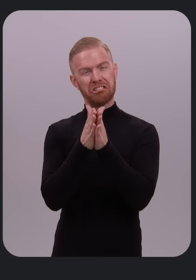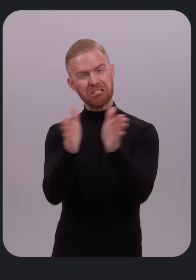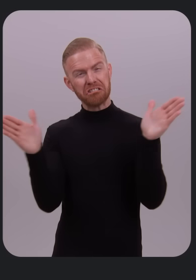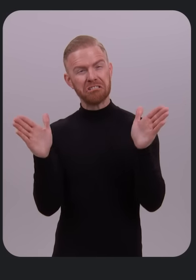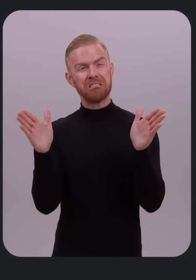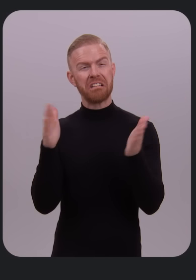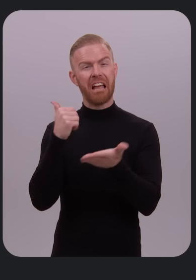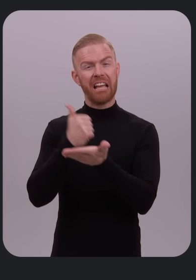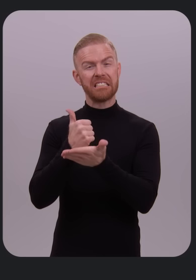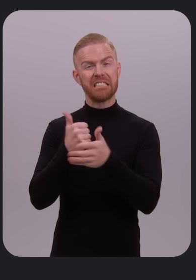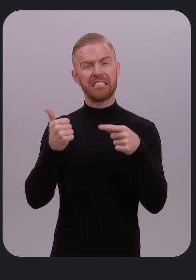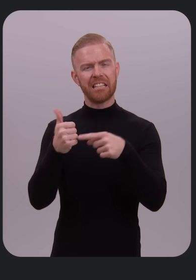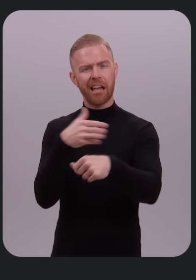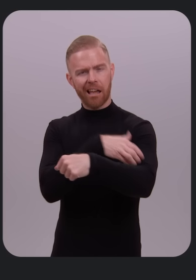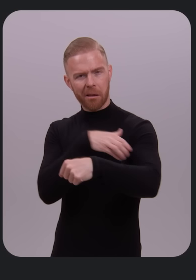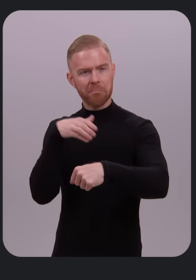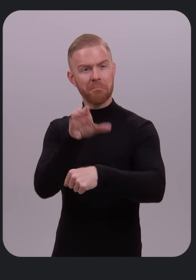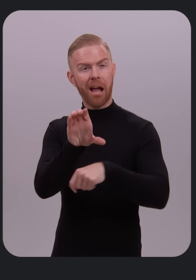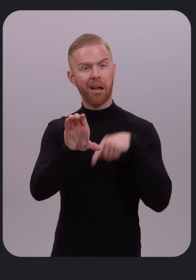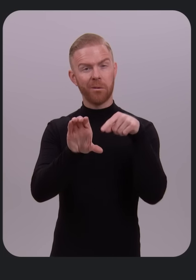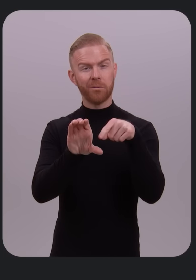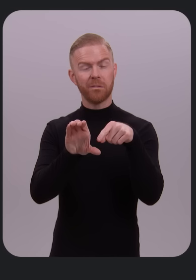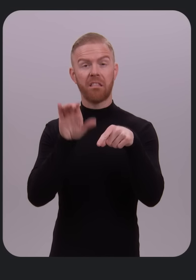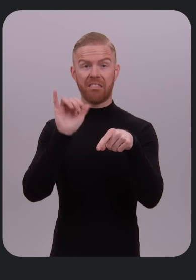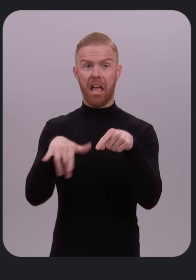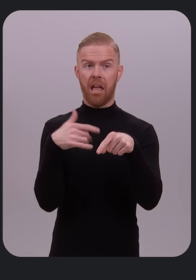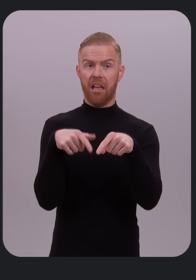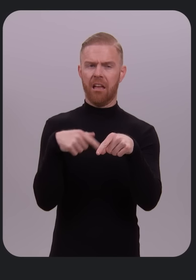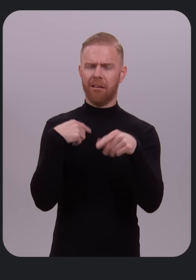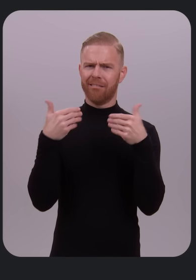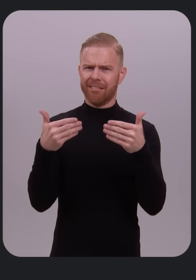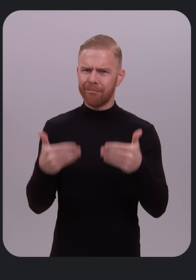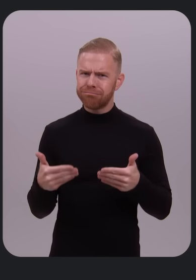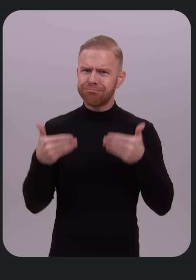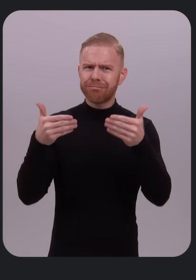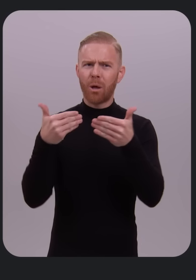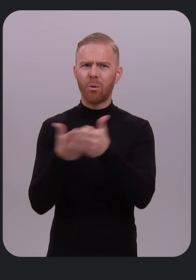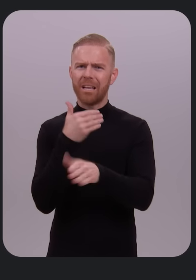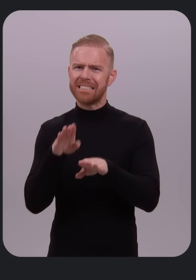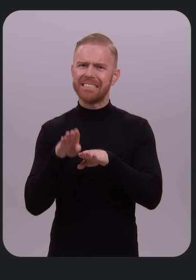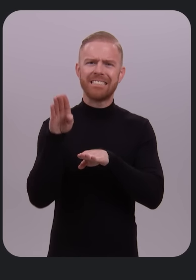empowers you. And today, we're taking a new step forward to that future,